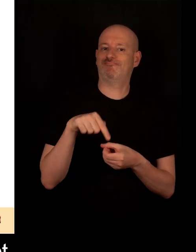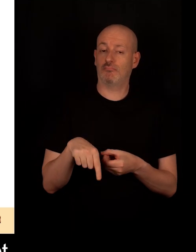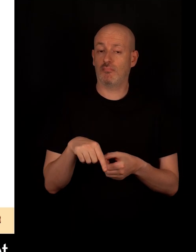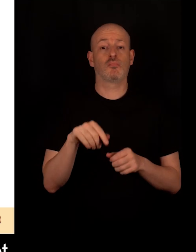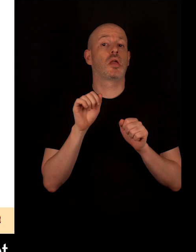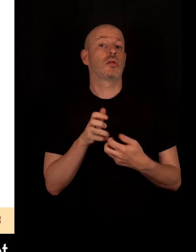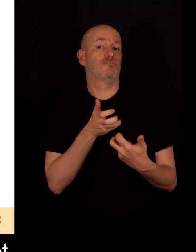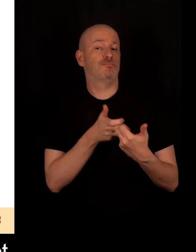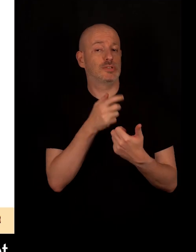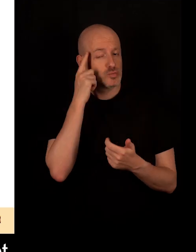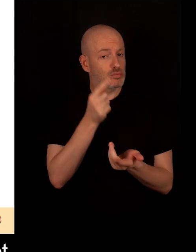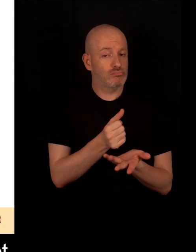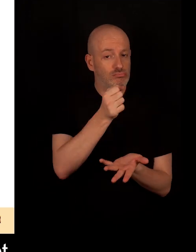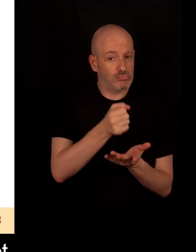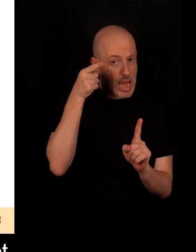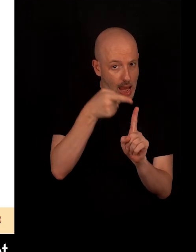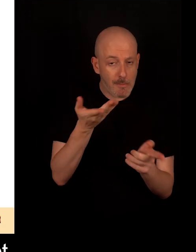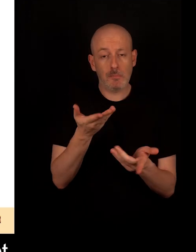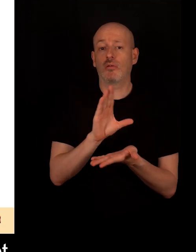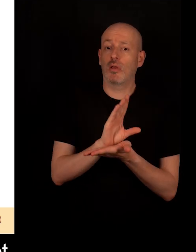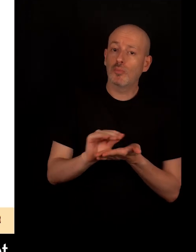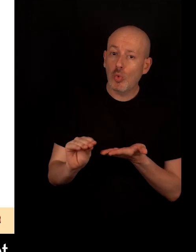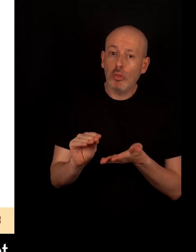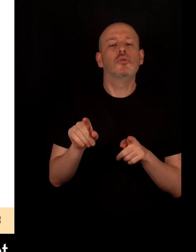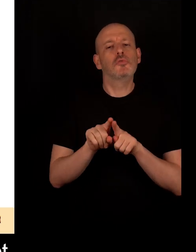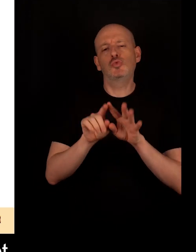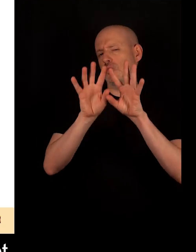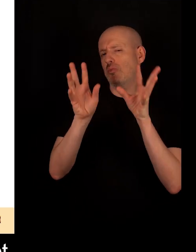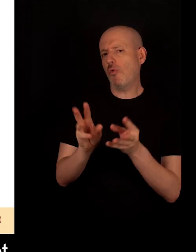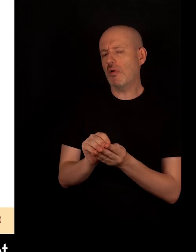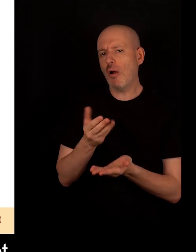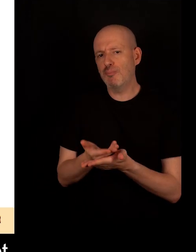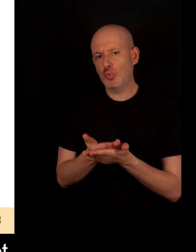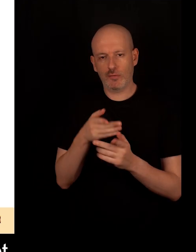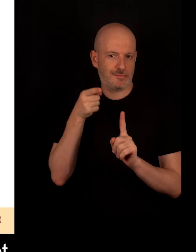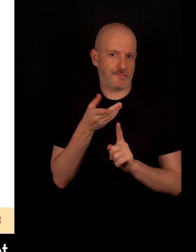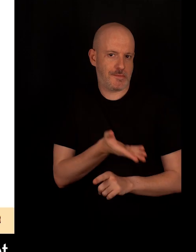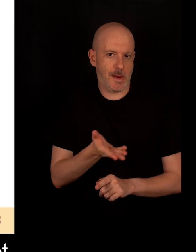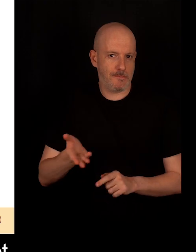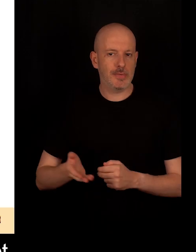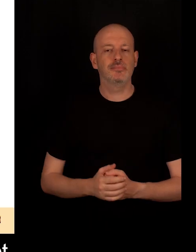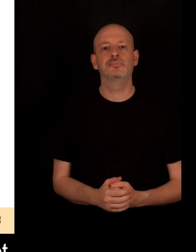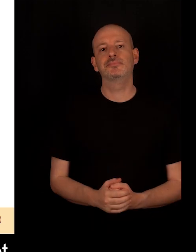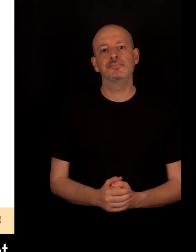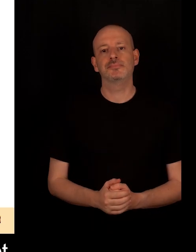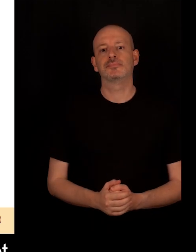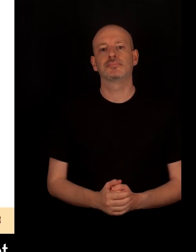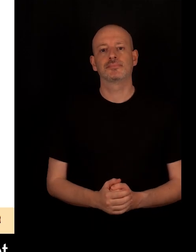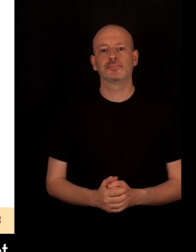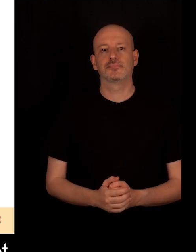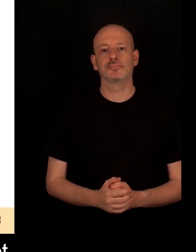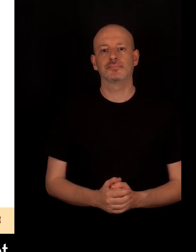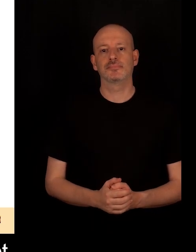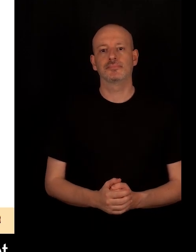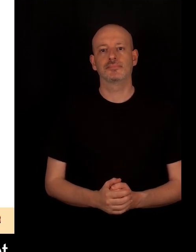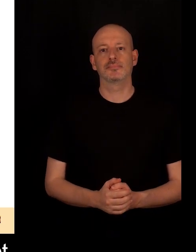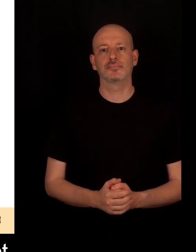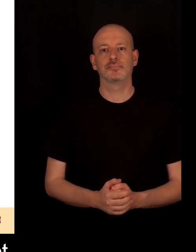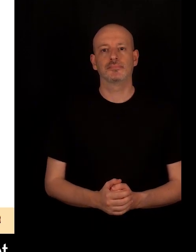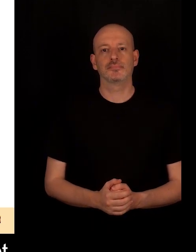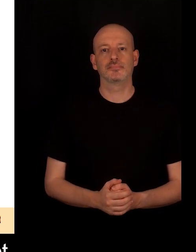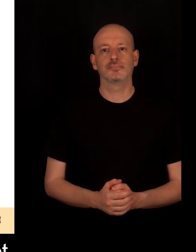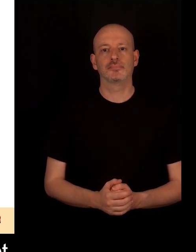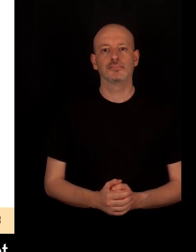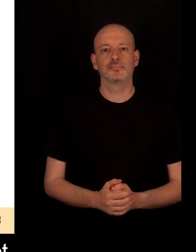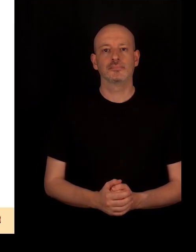So it somehow serves purposes for budget, for report and also for general proof.